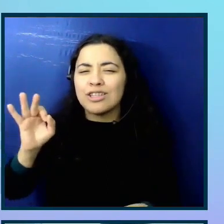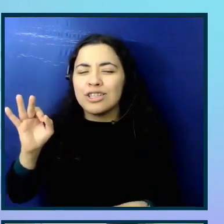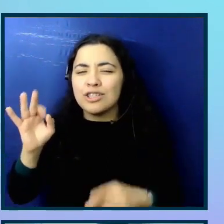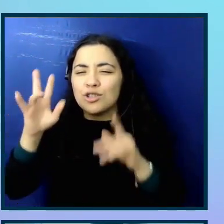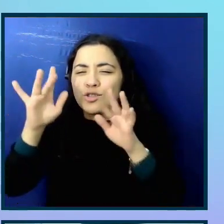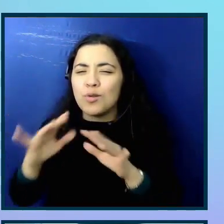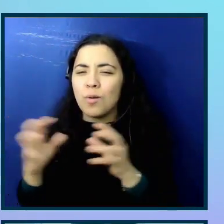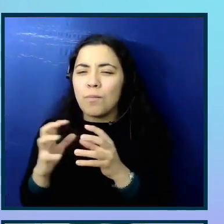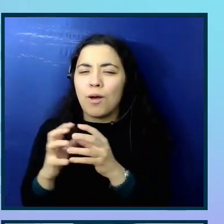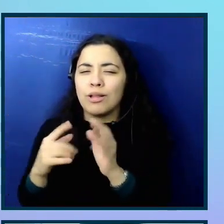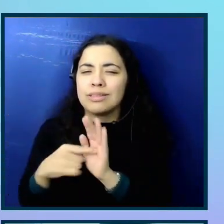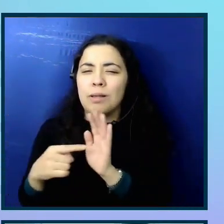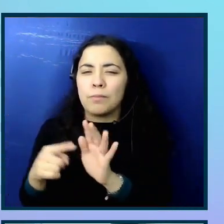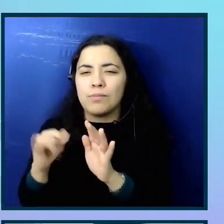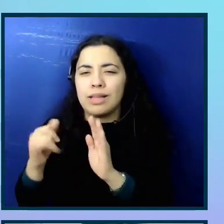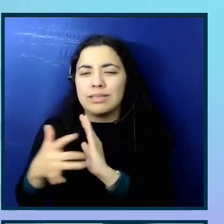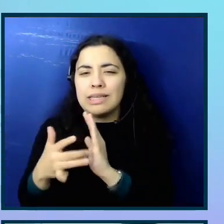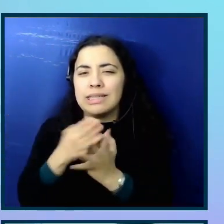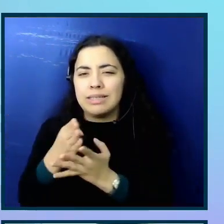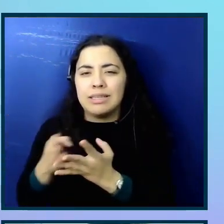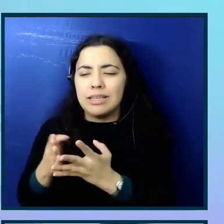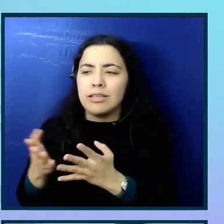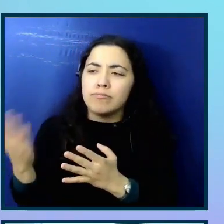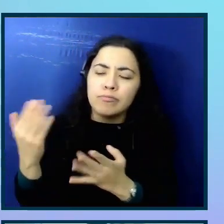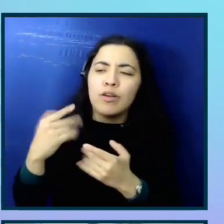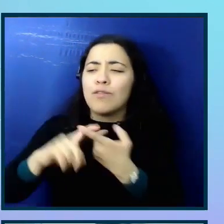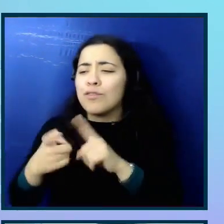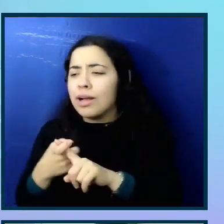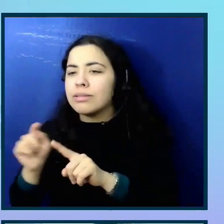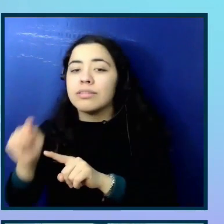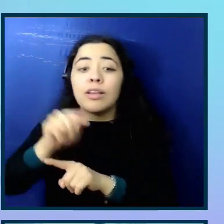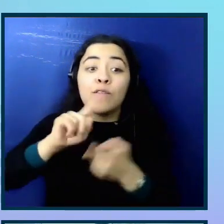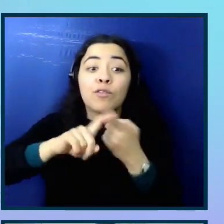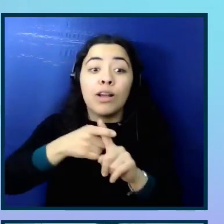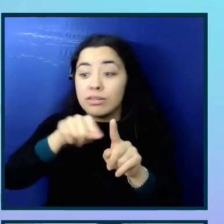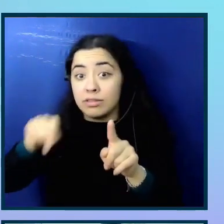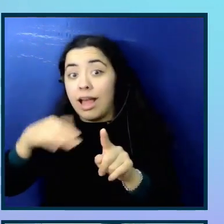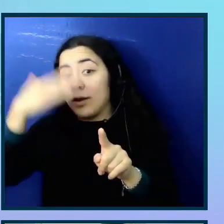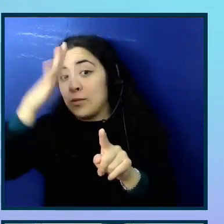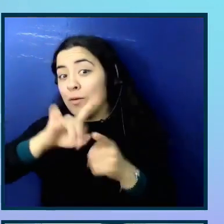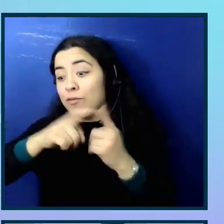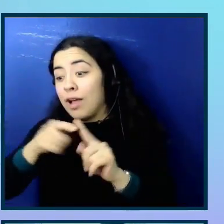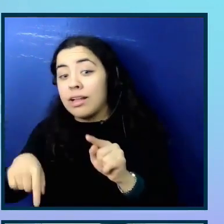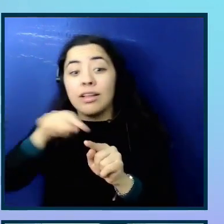and recruit friends and friends of friends and family and friends of family to create an internal panel.